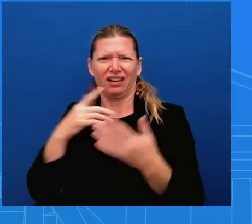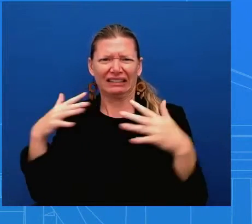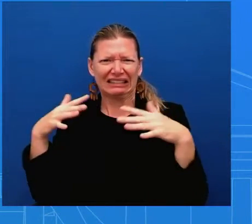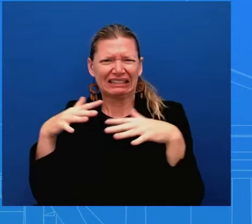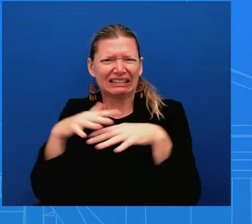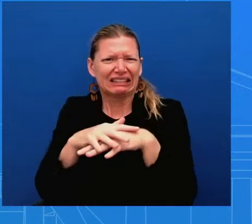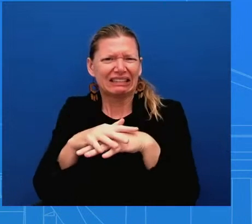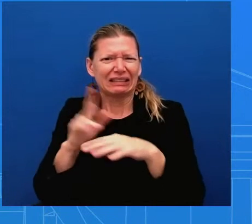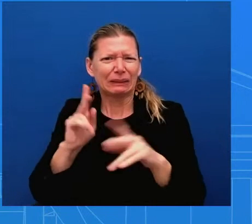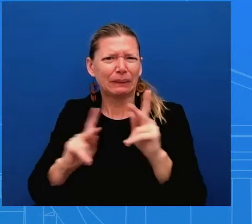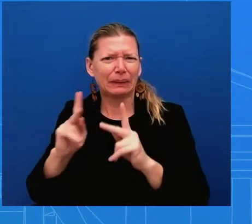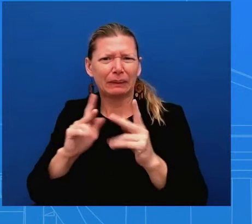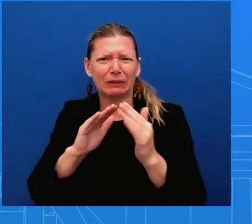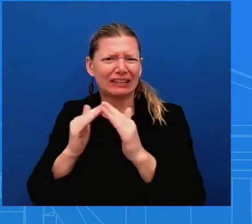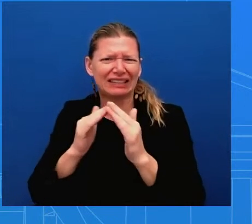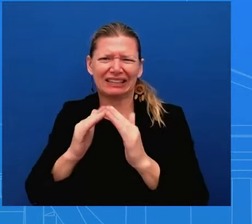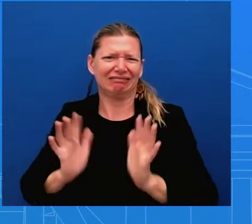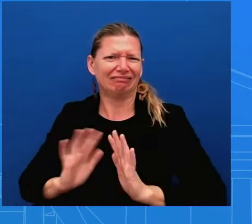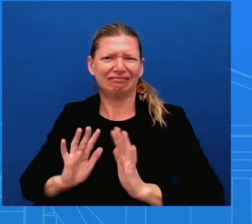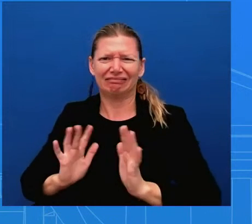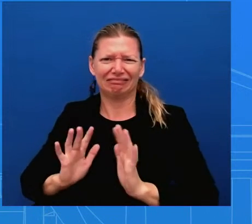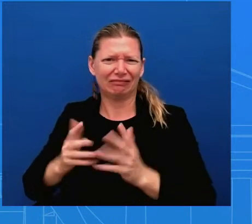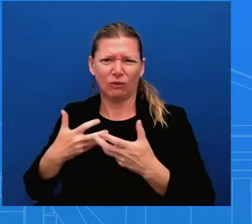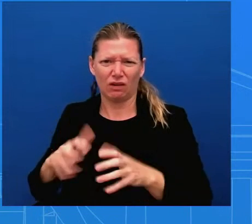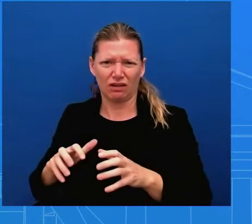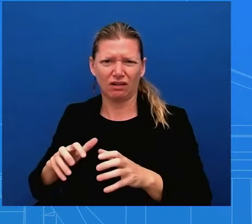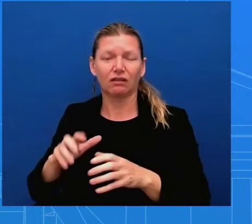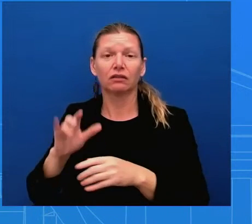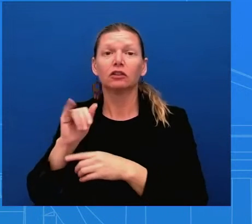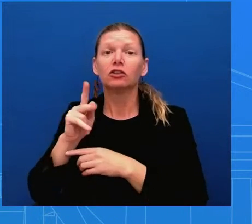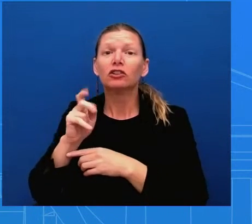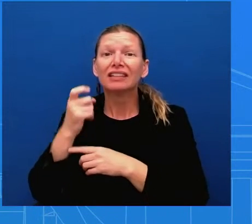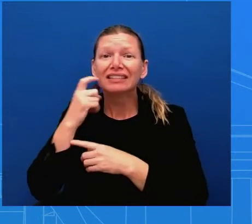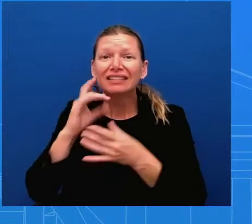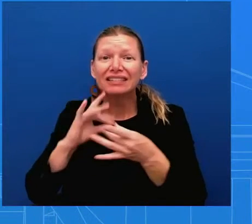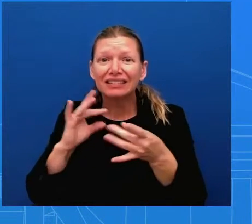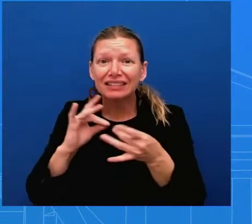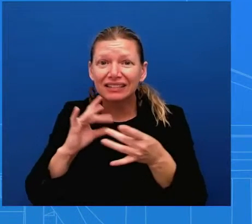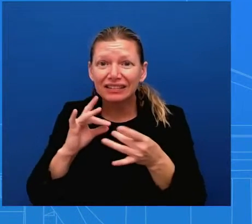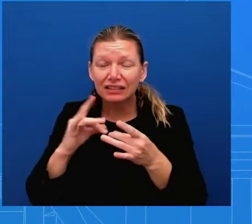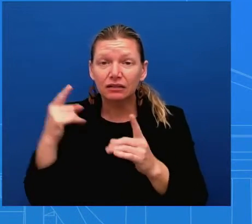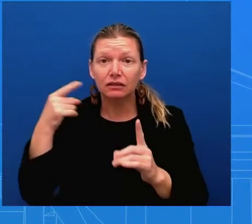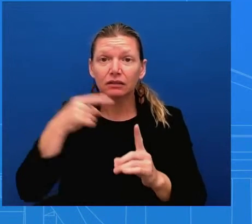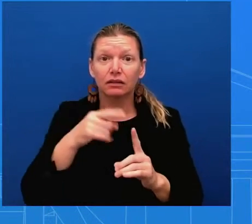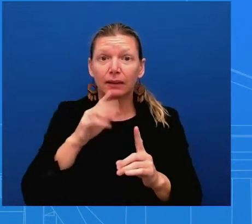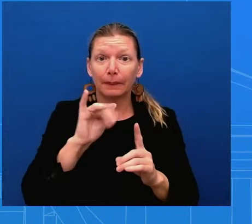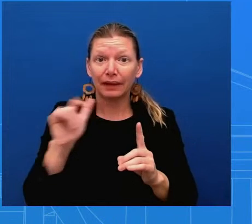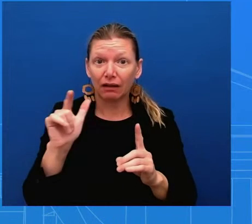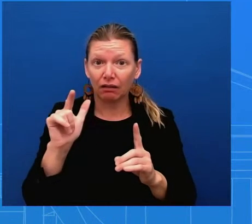we strongly, strongly oppose attempts to constrain the President's ability to deploy U.S. security assistance